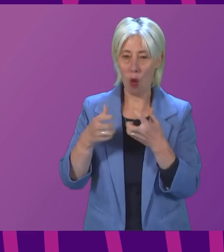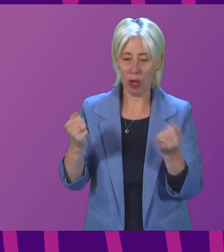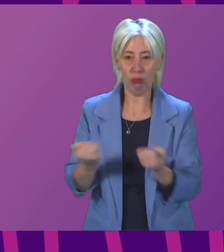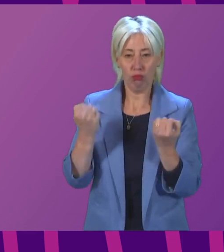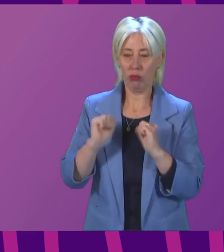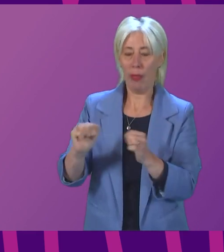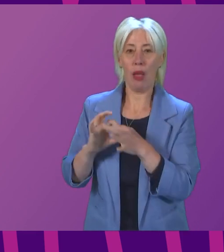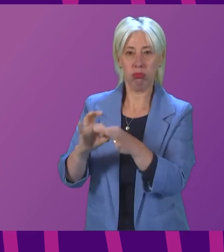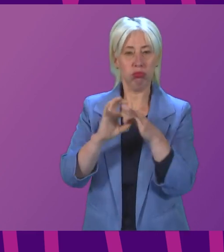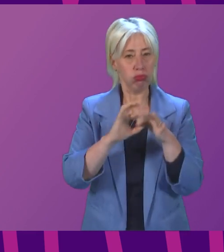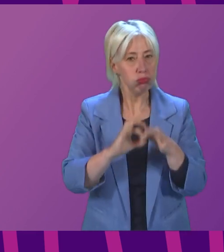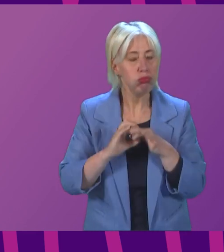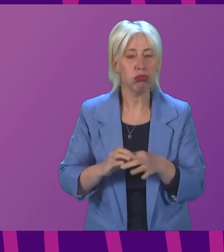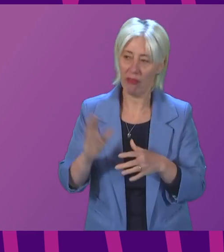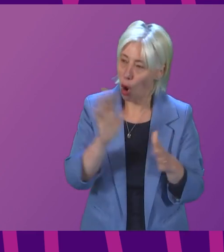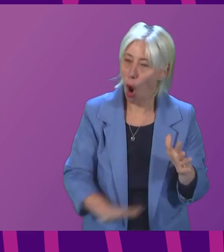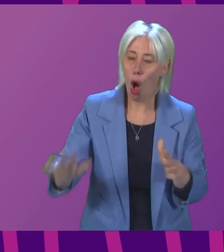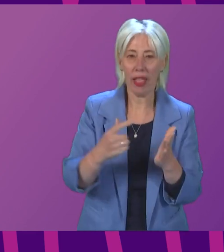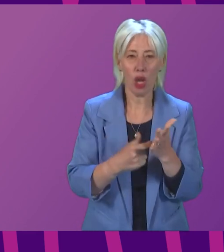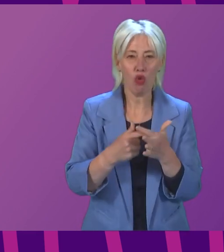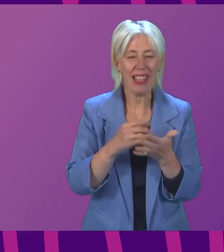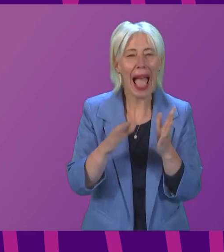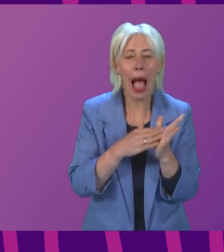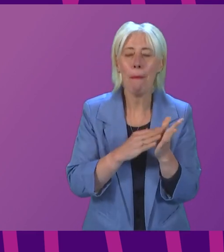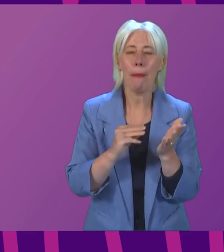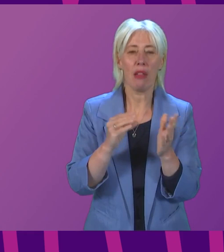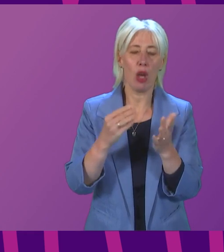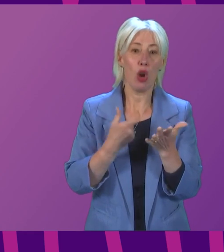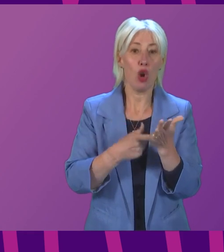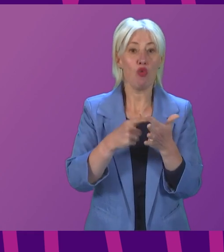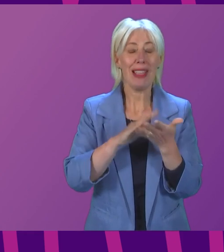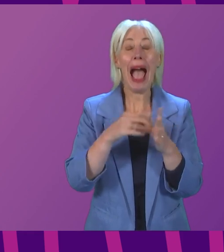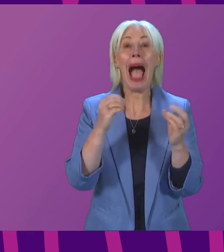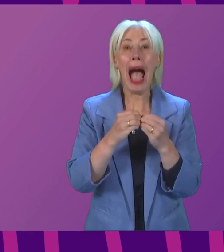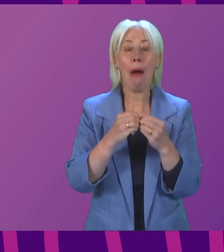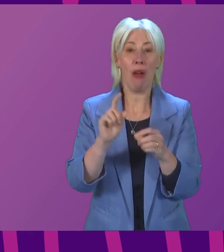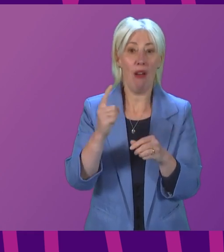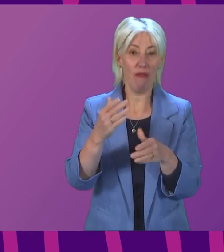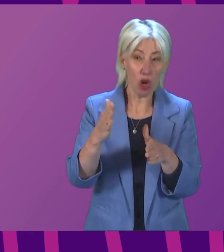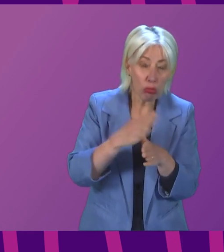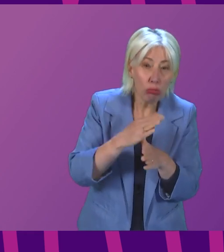self-management, primary care, rehabilitation support and secondary care investigation and support.